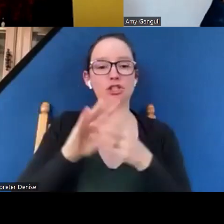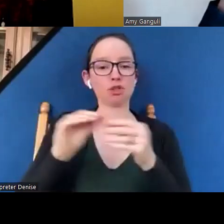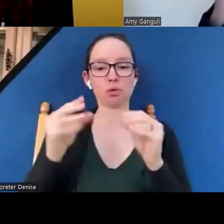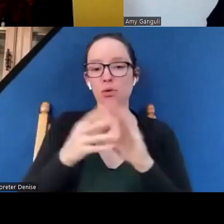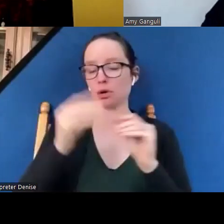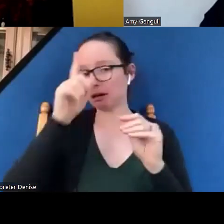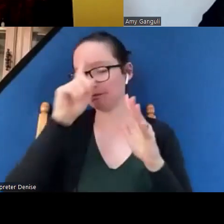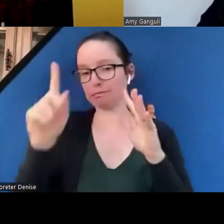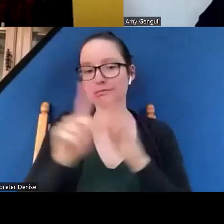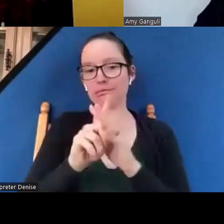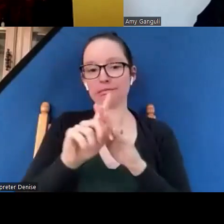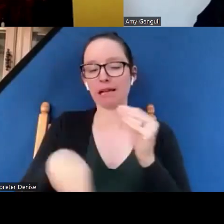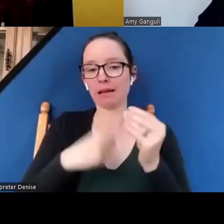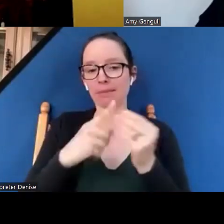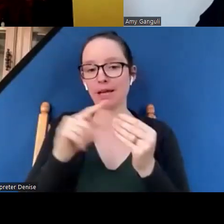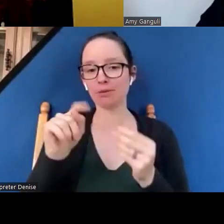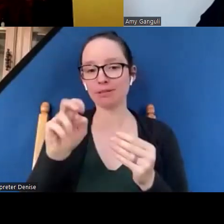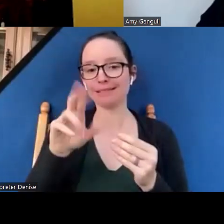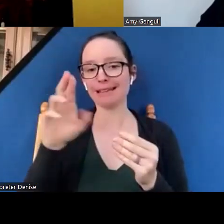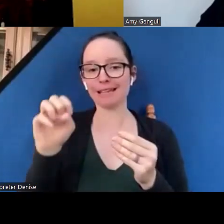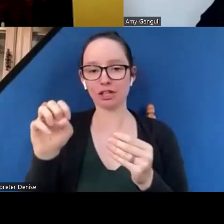promotion from a transdisciplinary work because